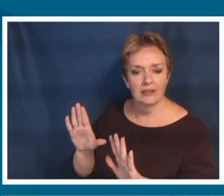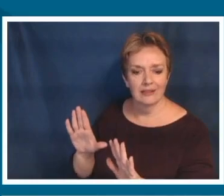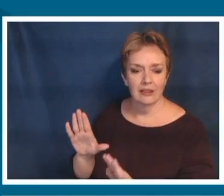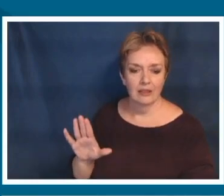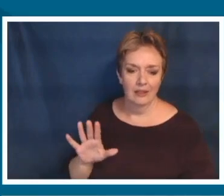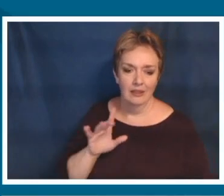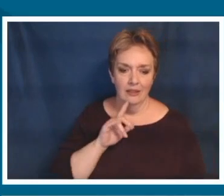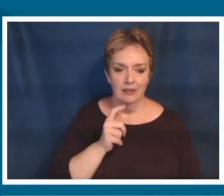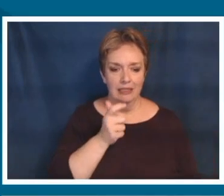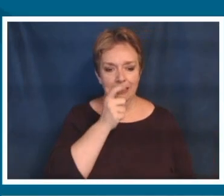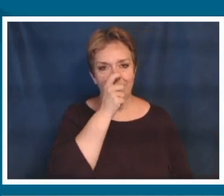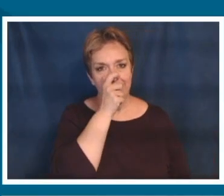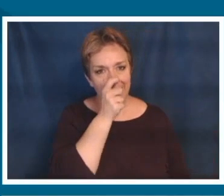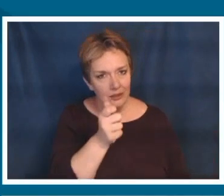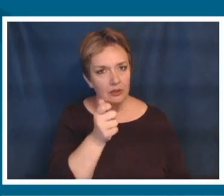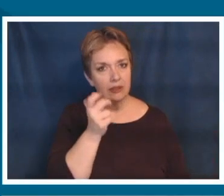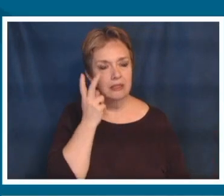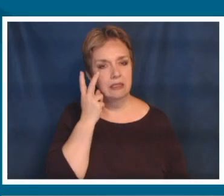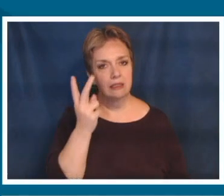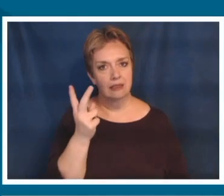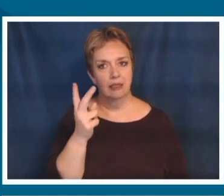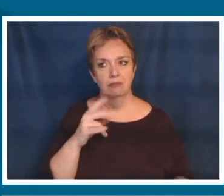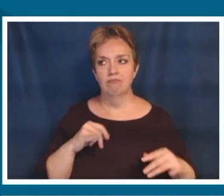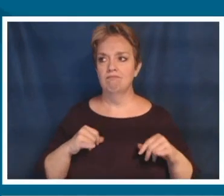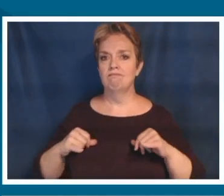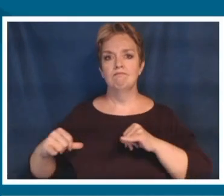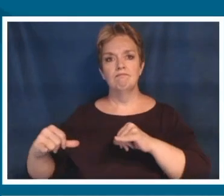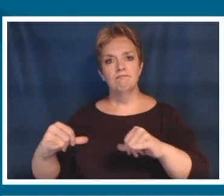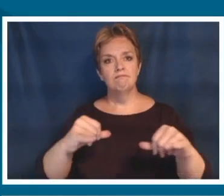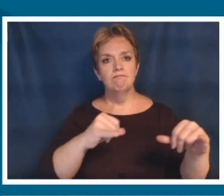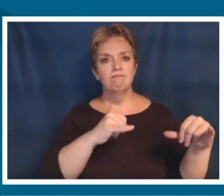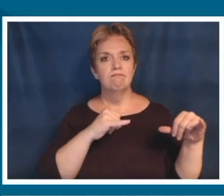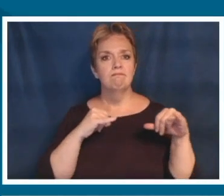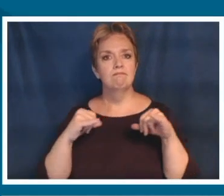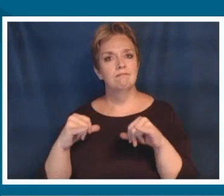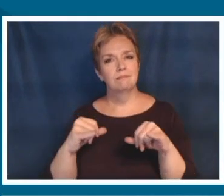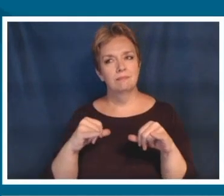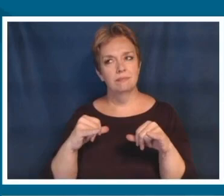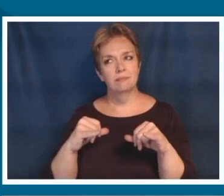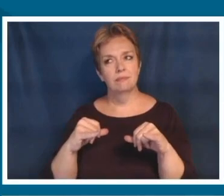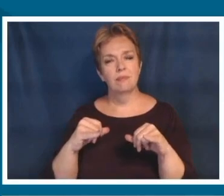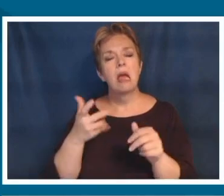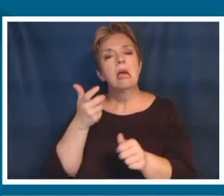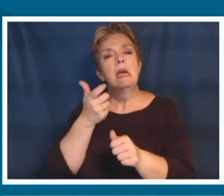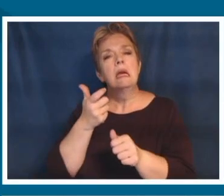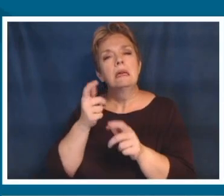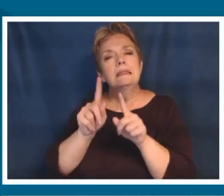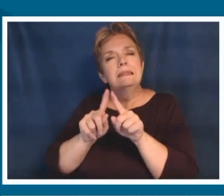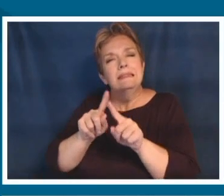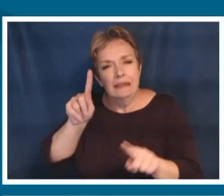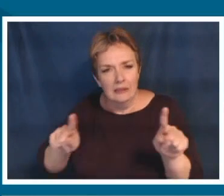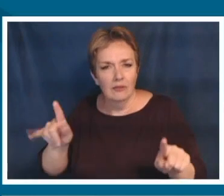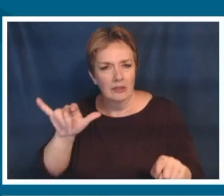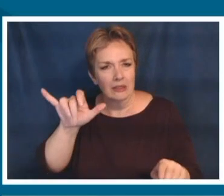how we were all experiencing this um at in the same way but in different